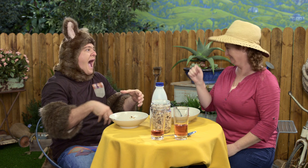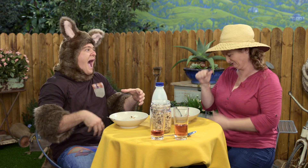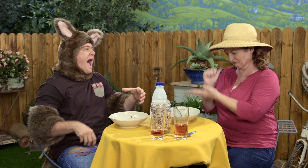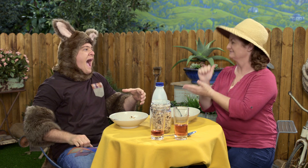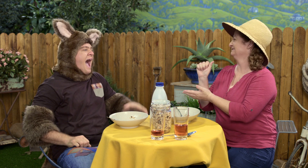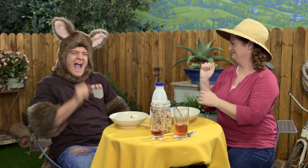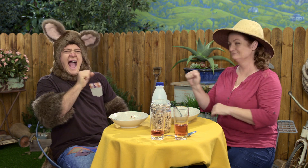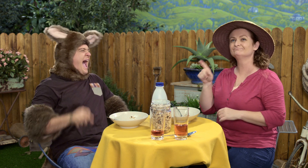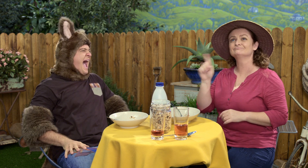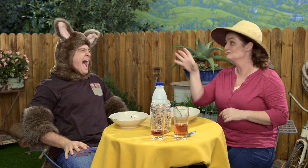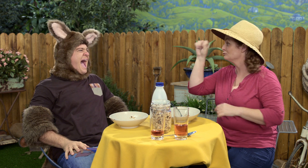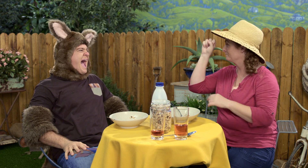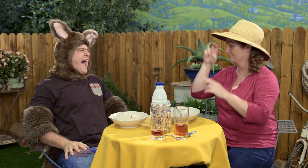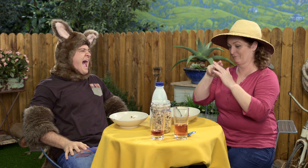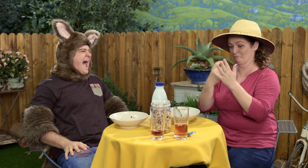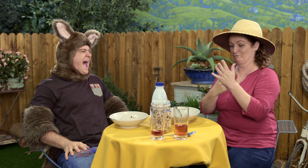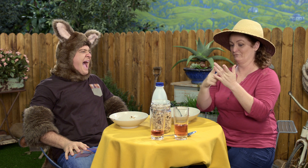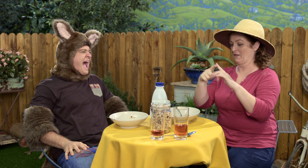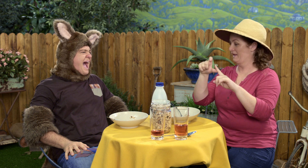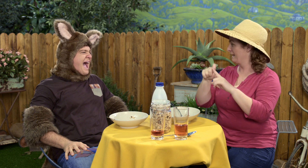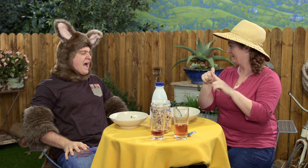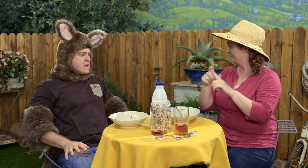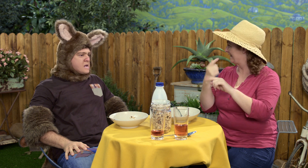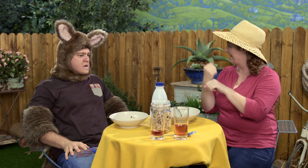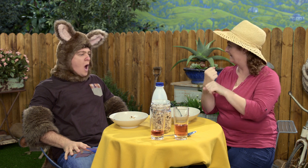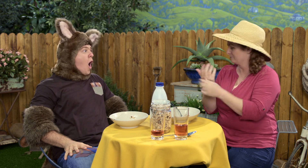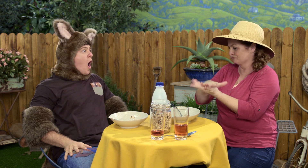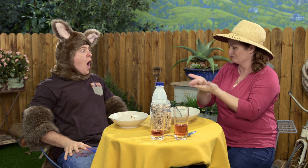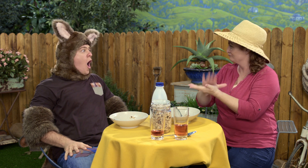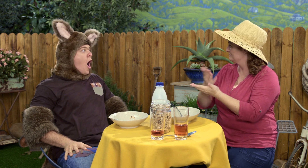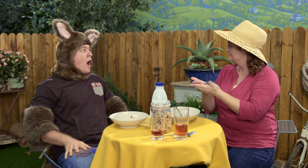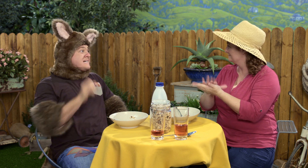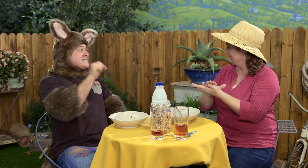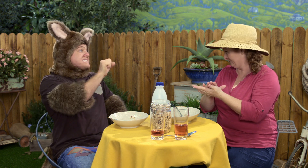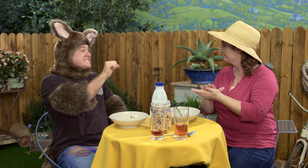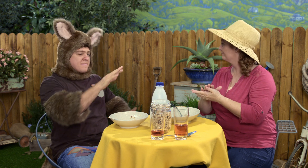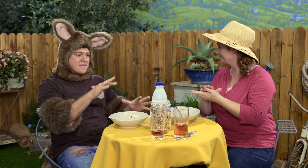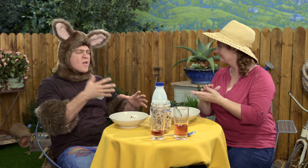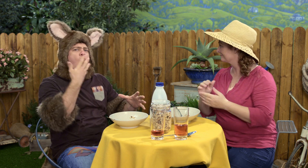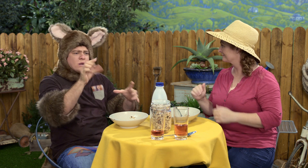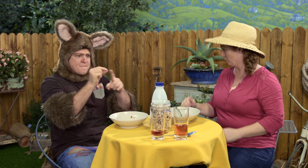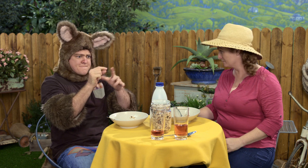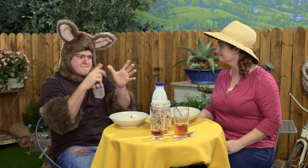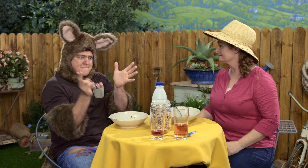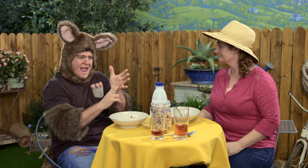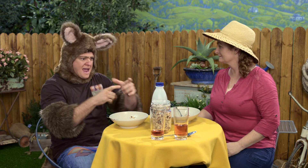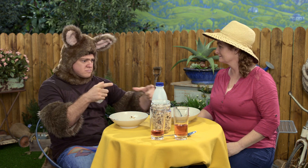That's right, Possum. And do you remember the fried eggs that we've had? Yes, yes. You get the hot pan.